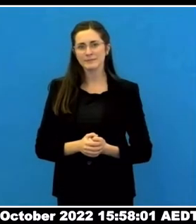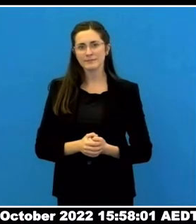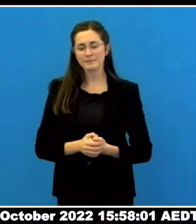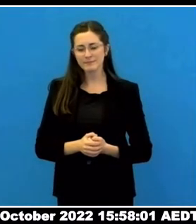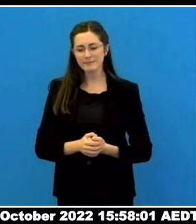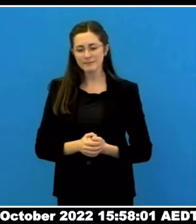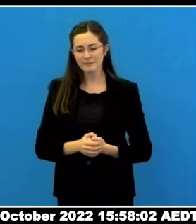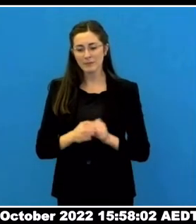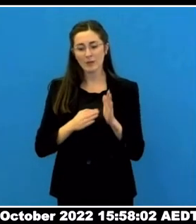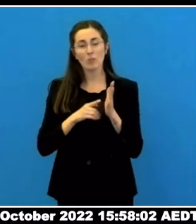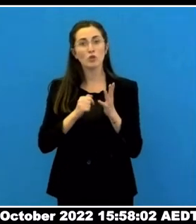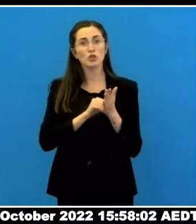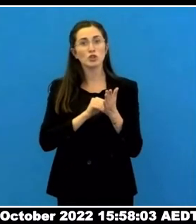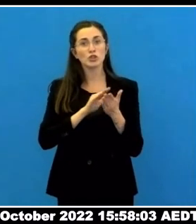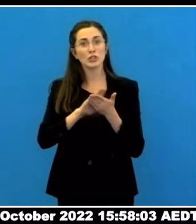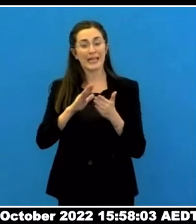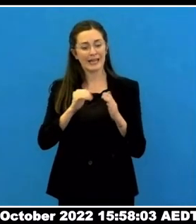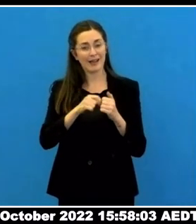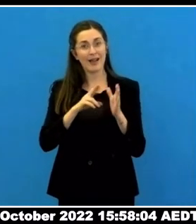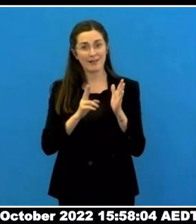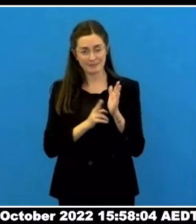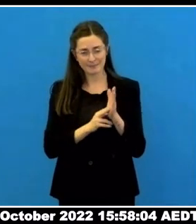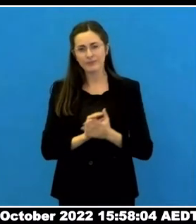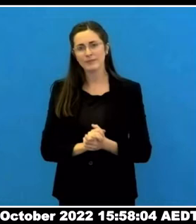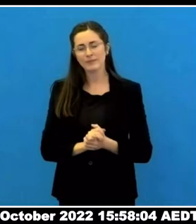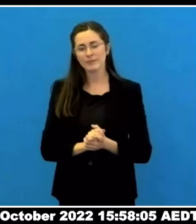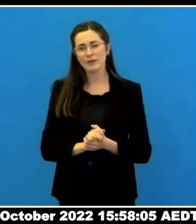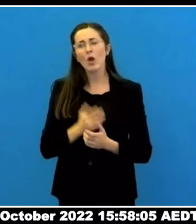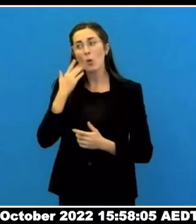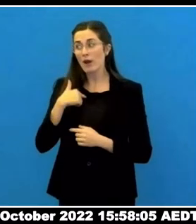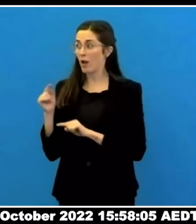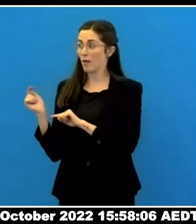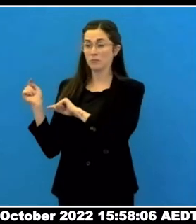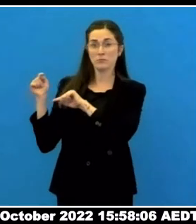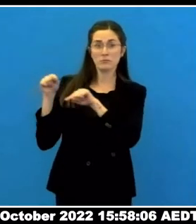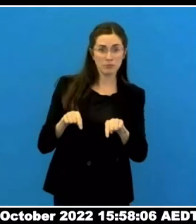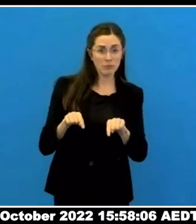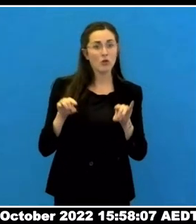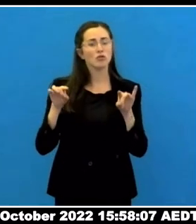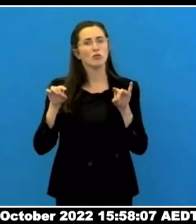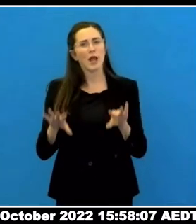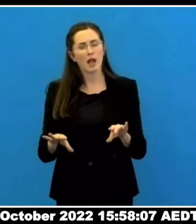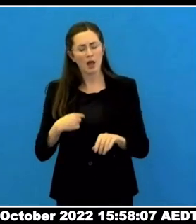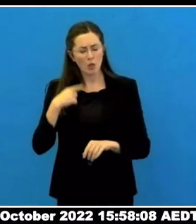For me, to be honest, since when I arrived in Australia and I promise something to myself, and I say, like, this country